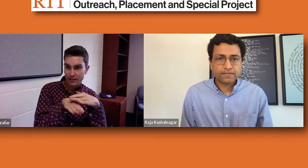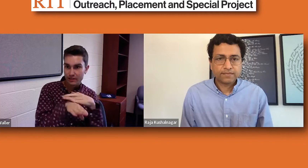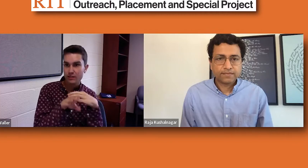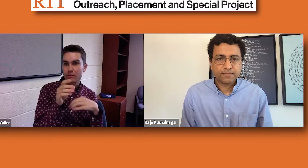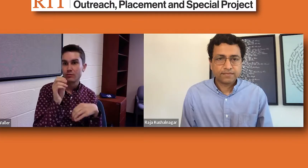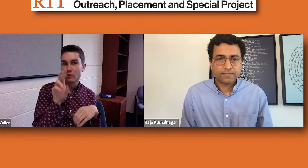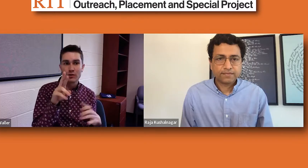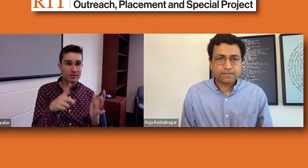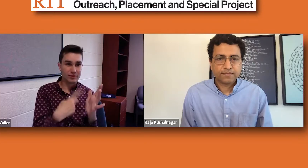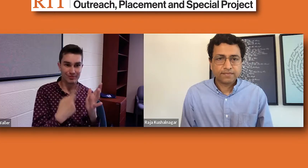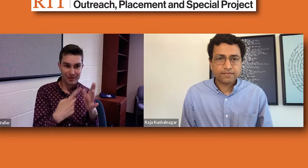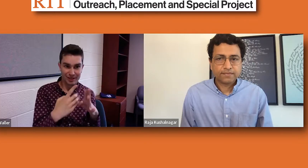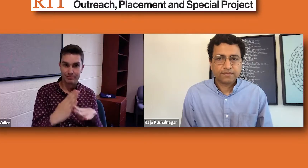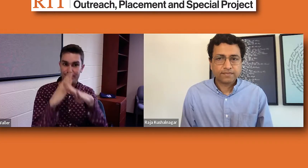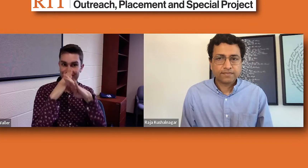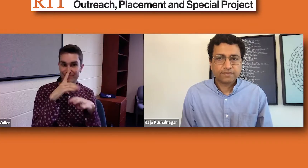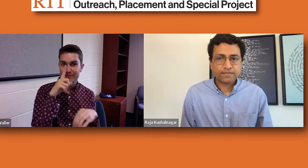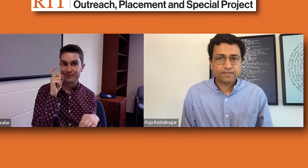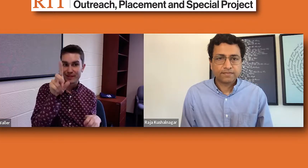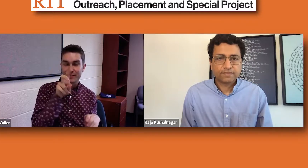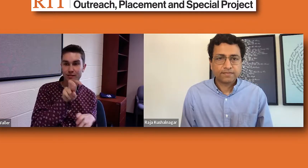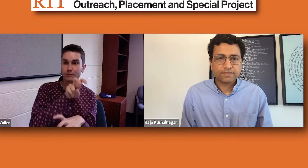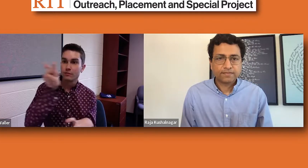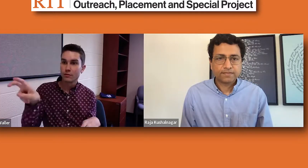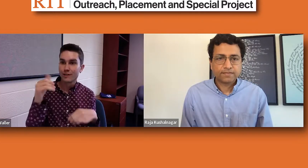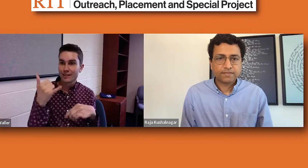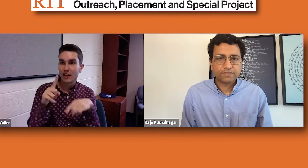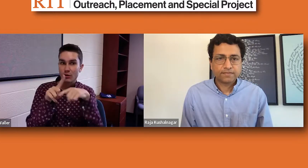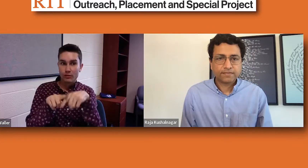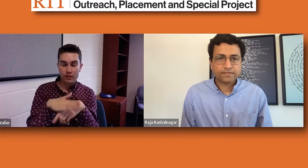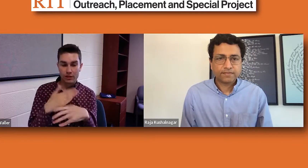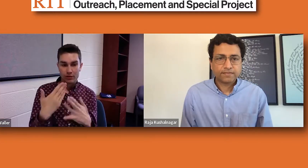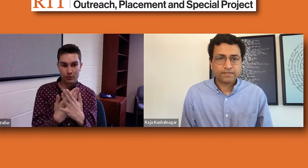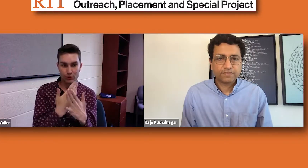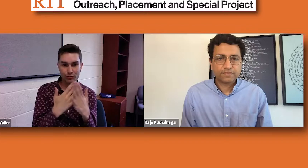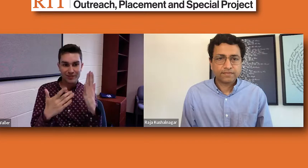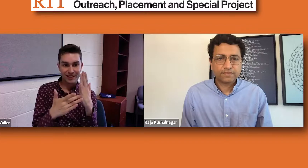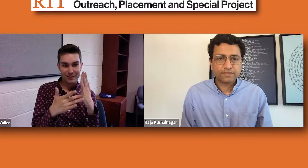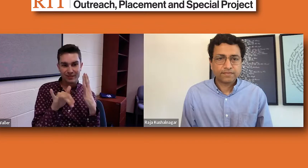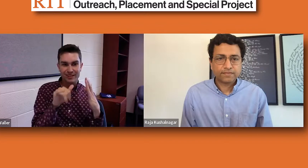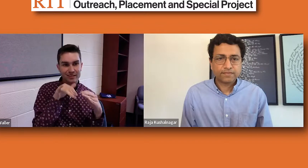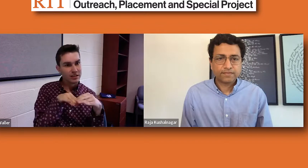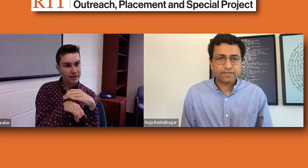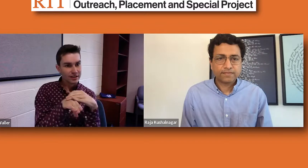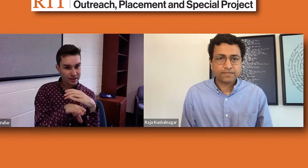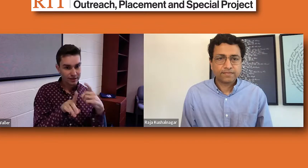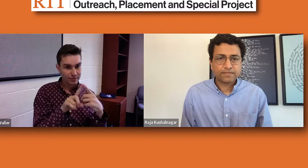and it used to be beneficial to Deaf people. But then sometimes the advent of technology creates